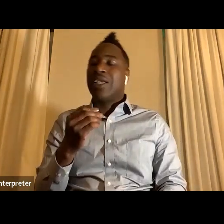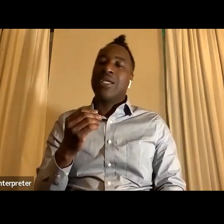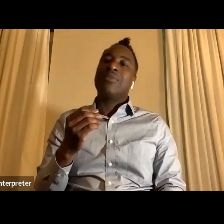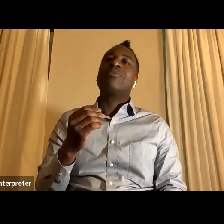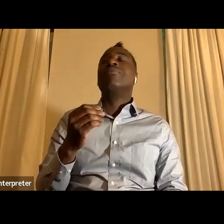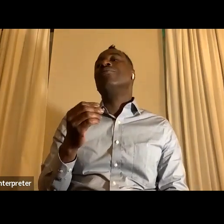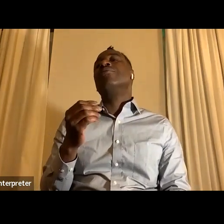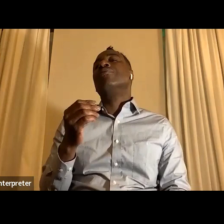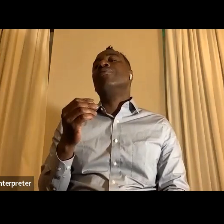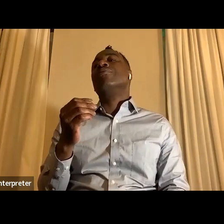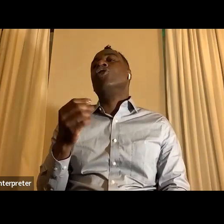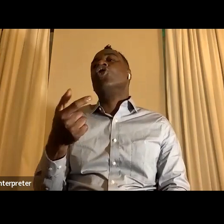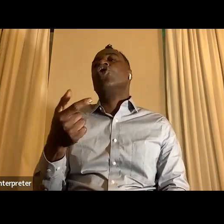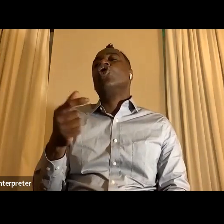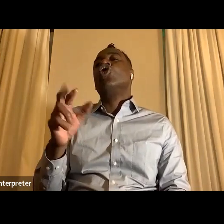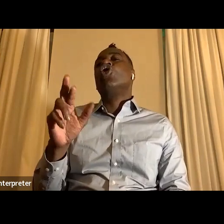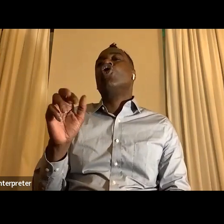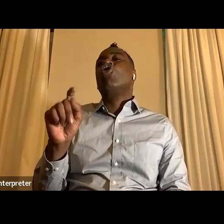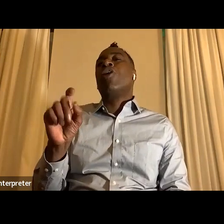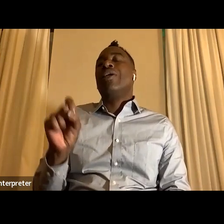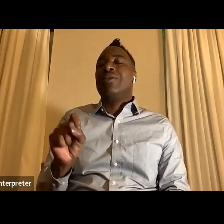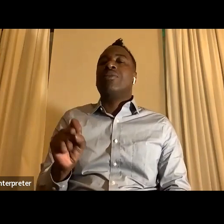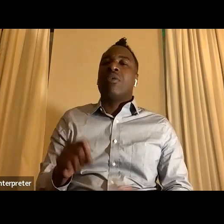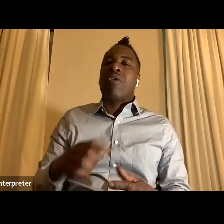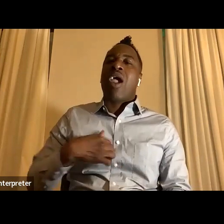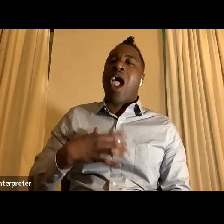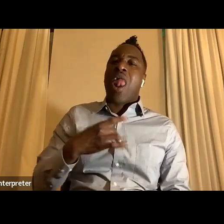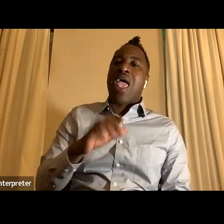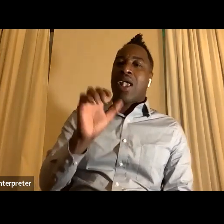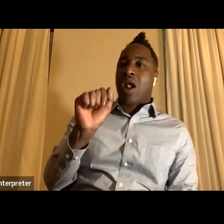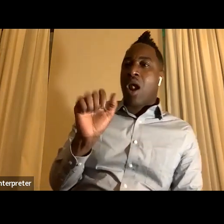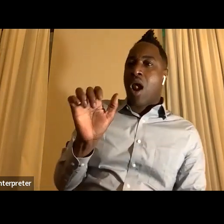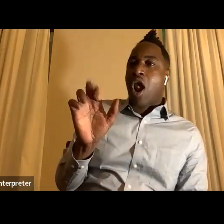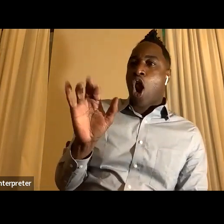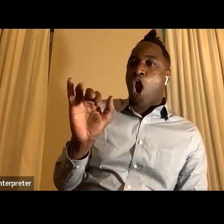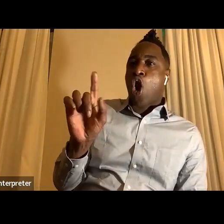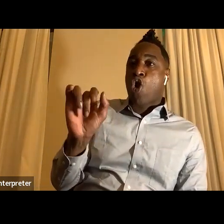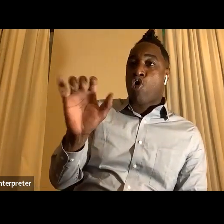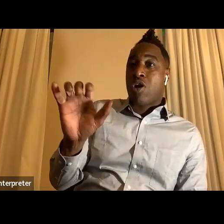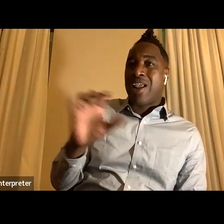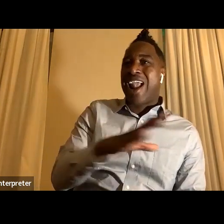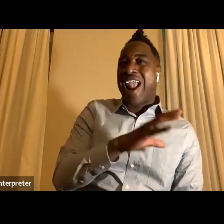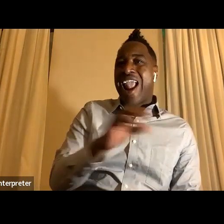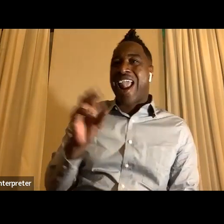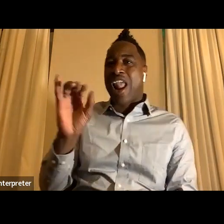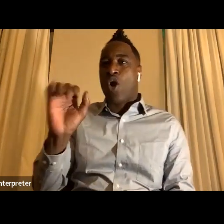So this acrylic acrylic oil, for me. I like the because people behind on acrylic real hard.